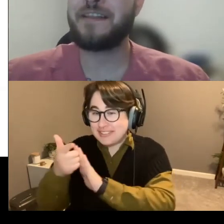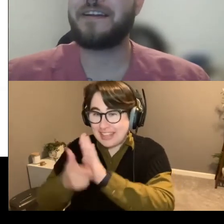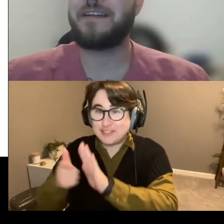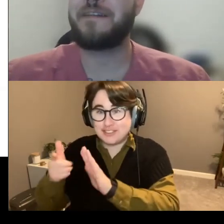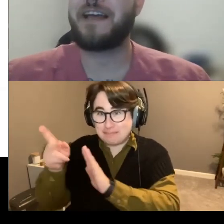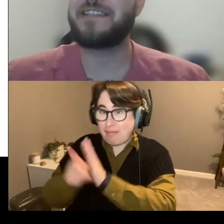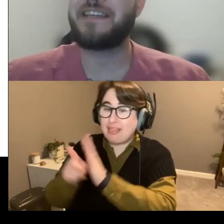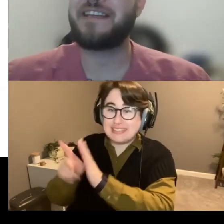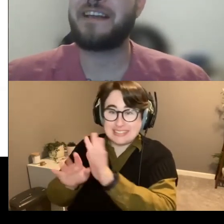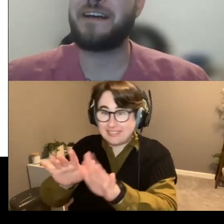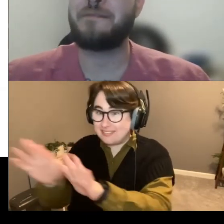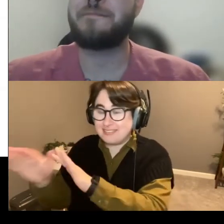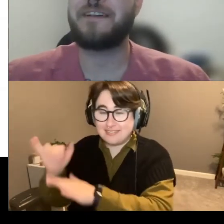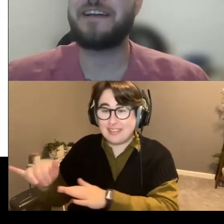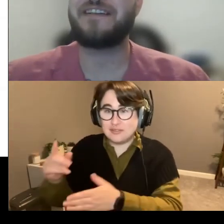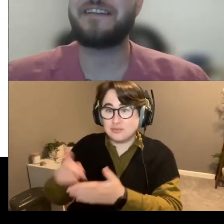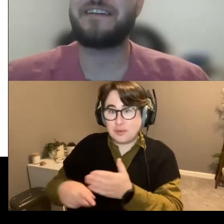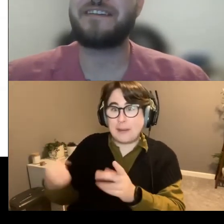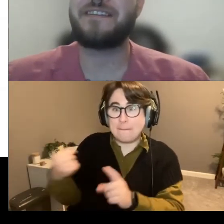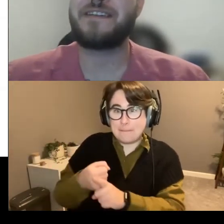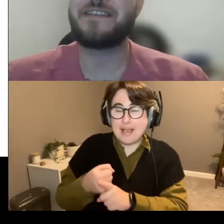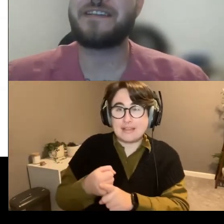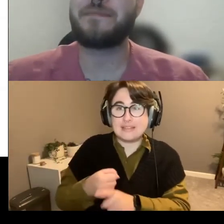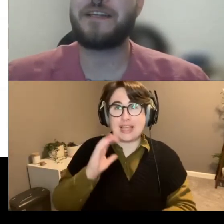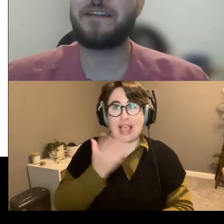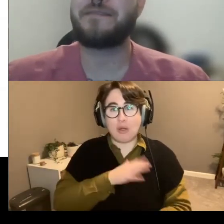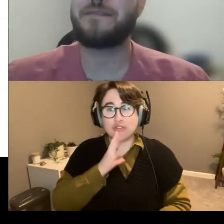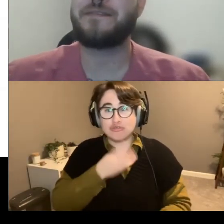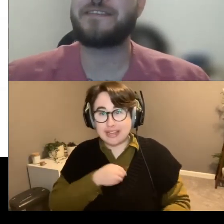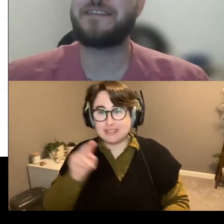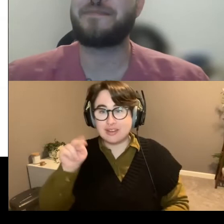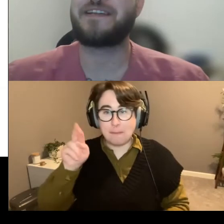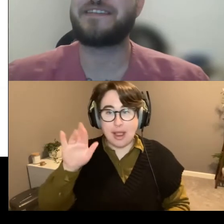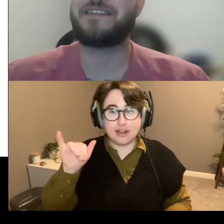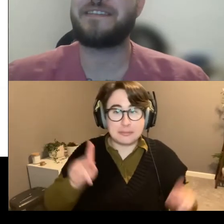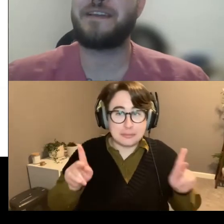that are impacting our trans and nonbinary folks,